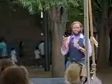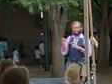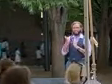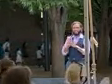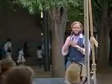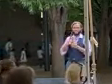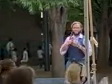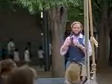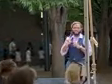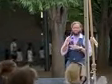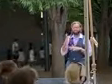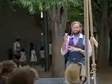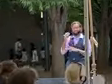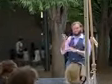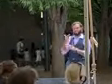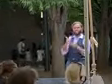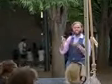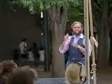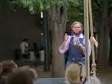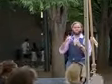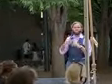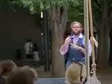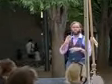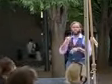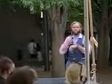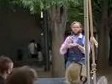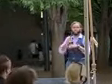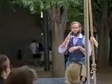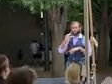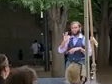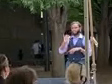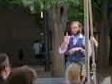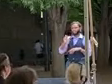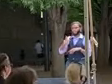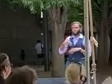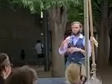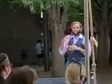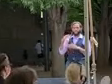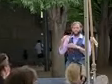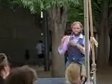Ladies and gentlemen, the Executive Director and co-founder of the FDR Memorial Legacy Committee, Ms. Mary Dolan.